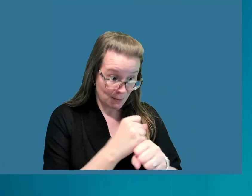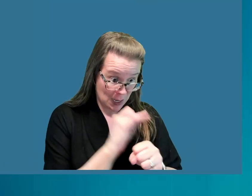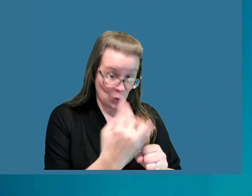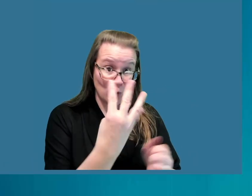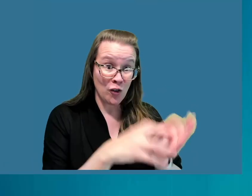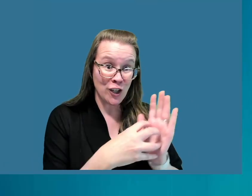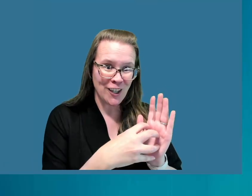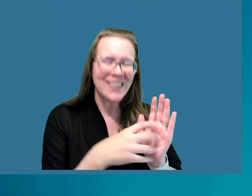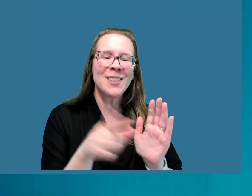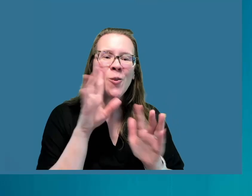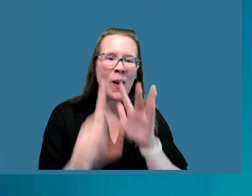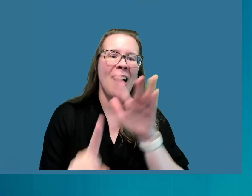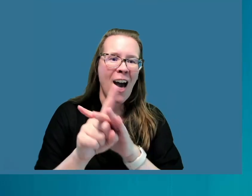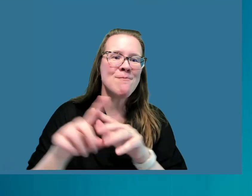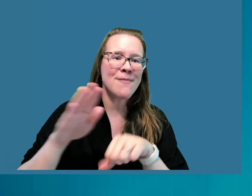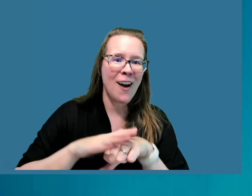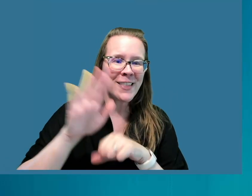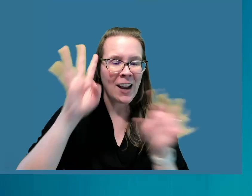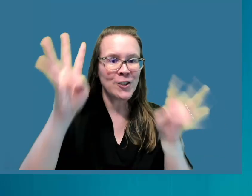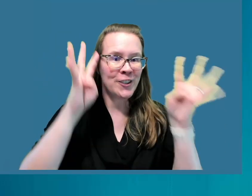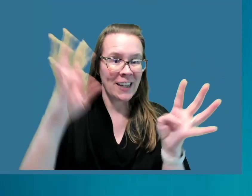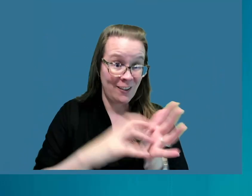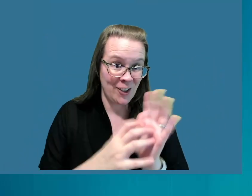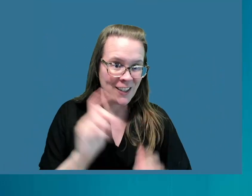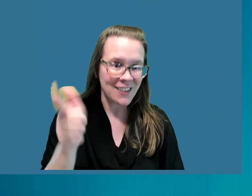like, "okay, I can make four cookies with you." And then, once they've learned those techniques,